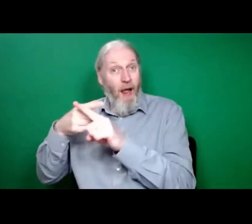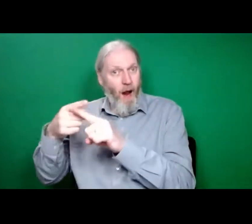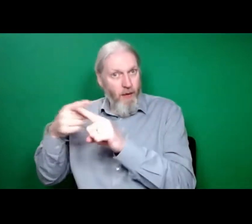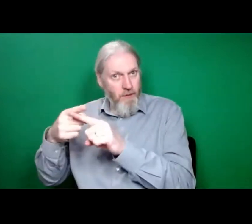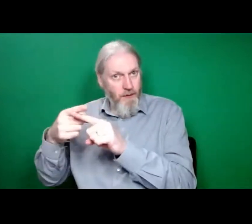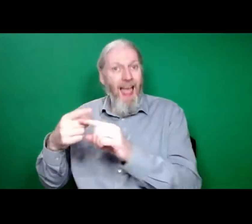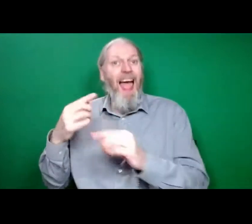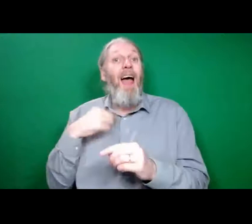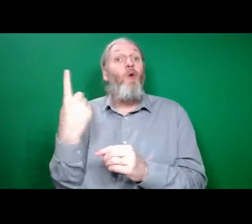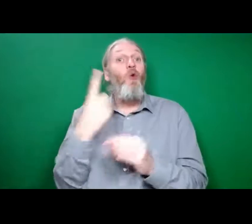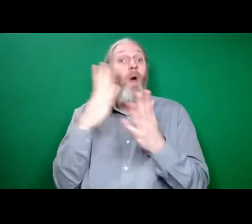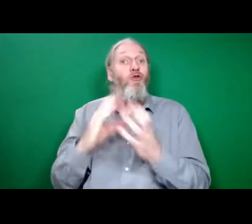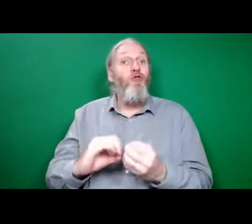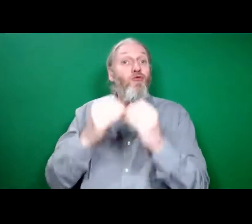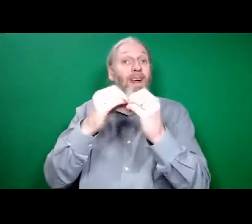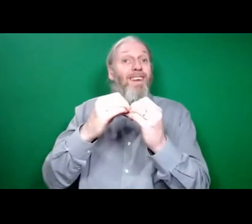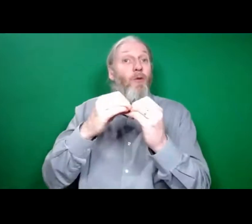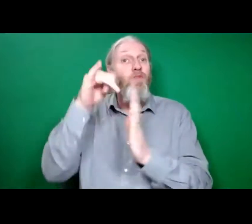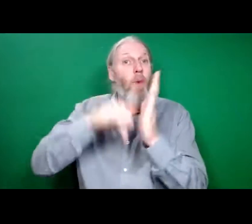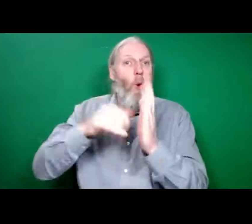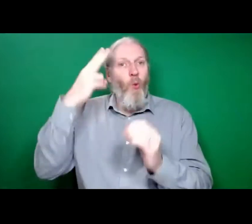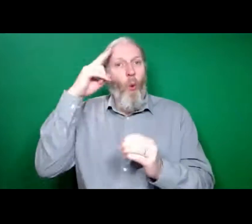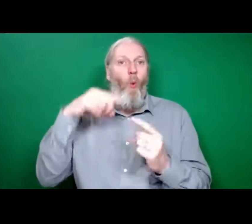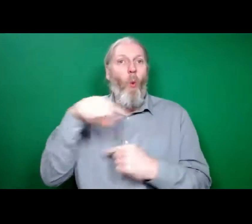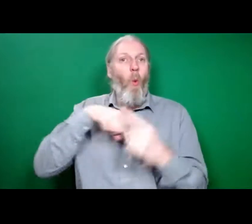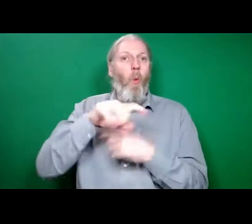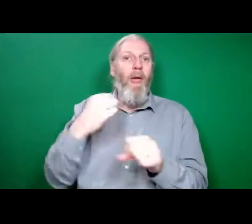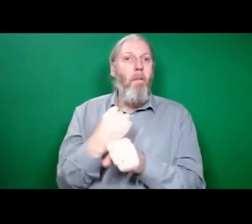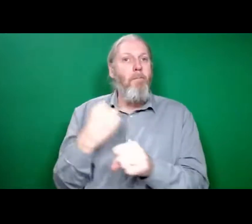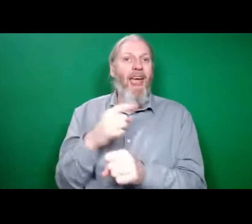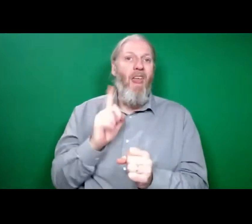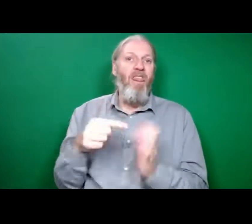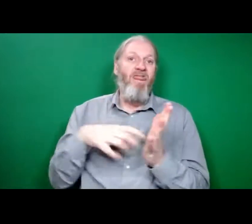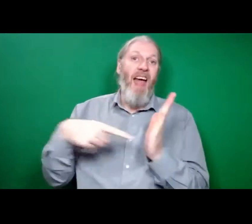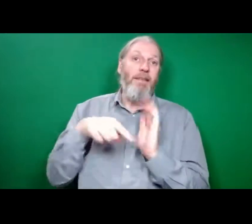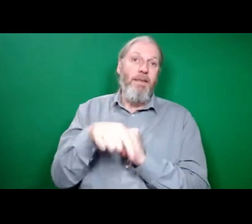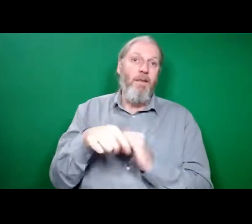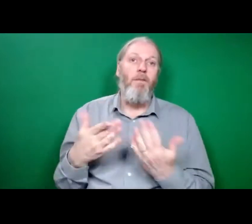We will do our very best to get answers to you in the